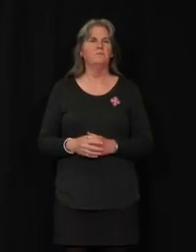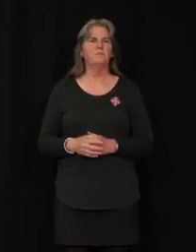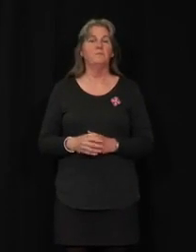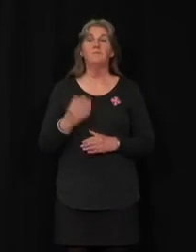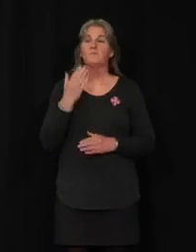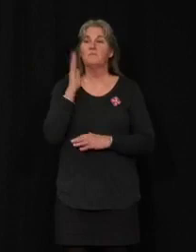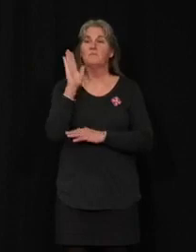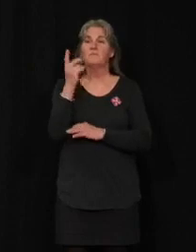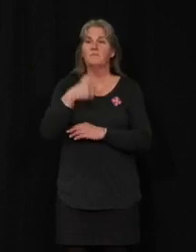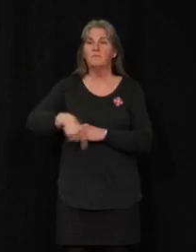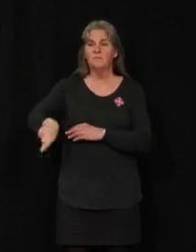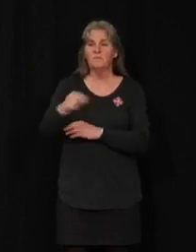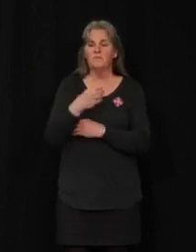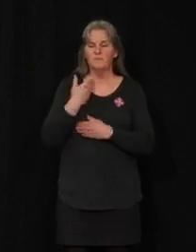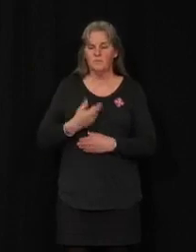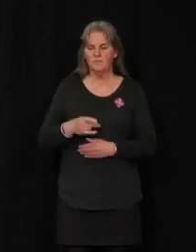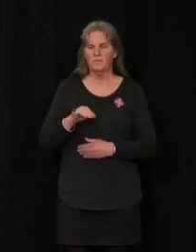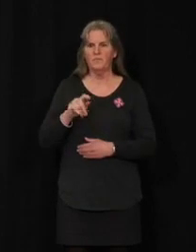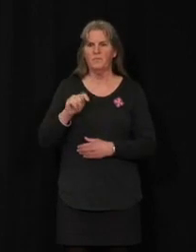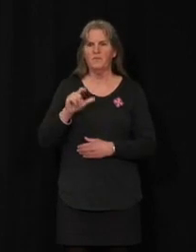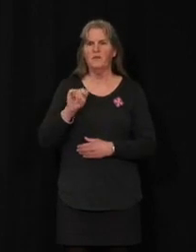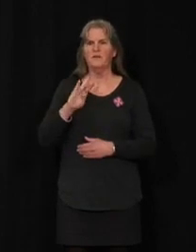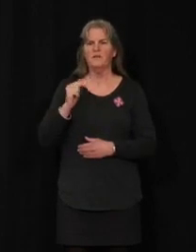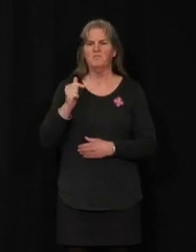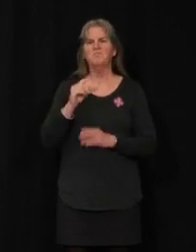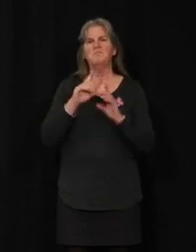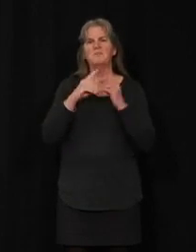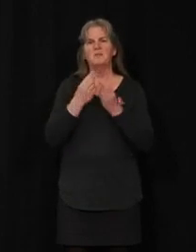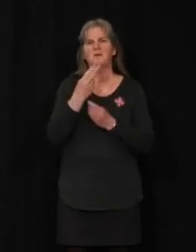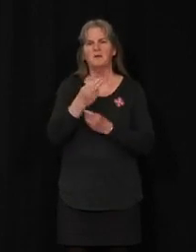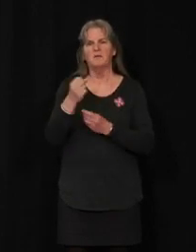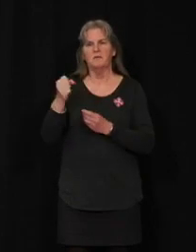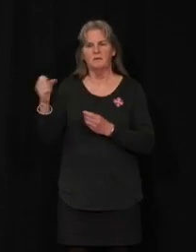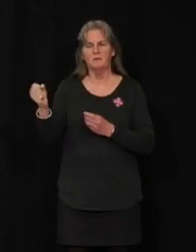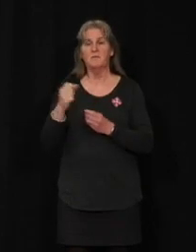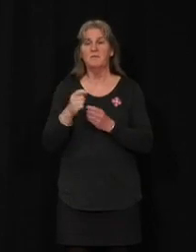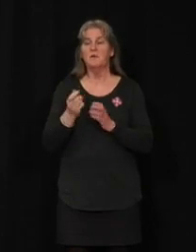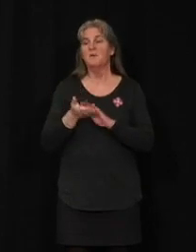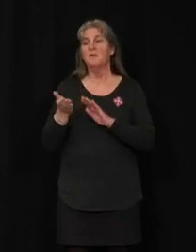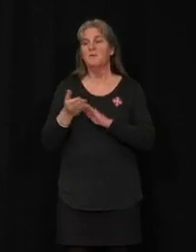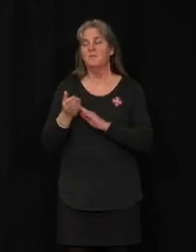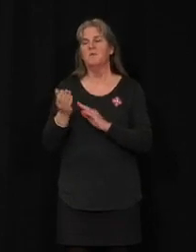Good afternoon. I'm Pat Living with the Department of Health and social services and I will be your moderator for the COVID-19